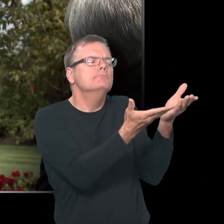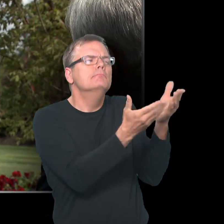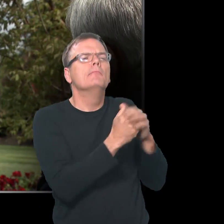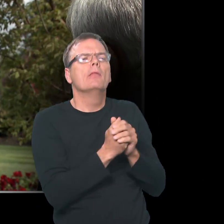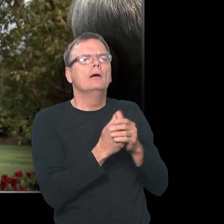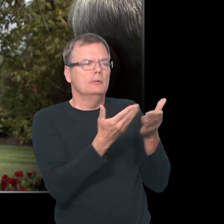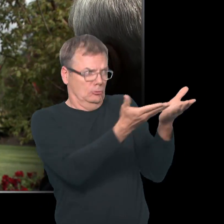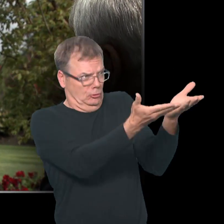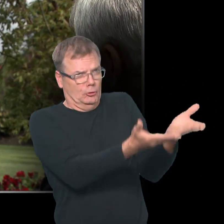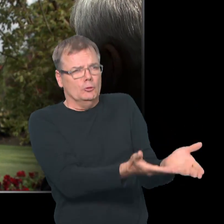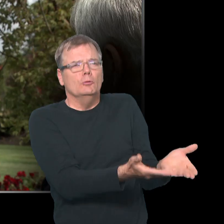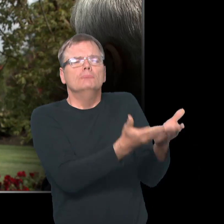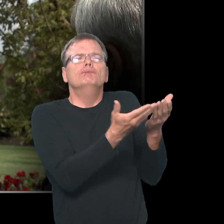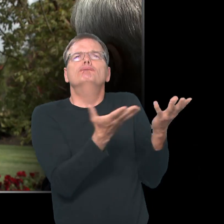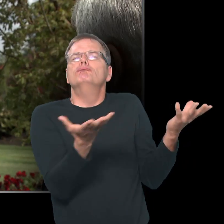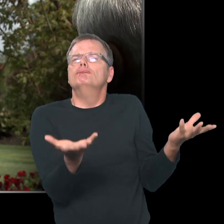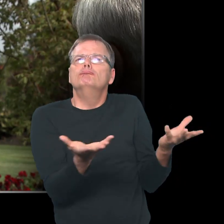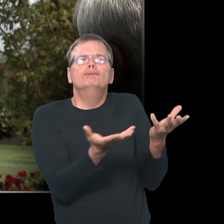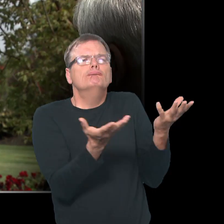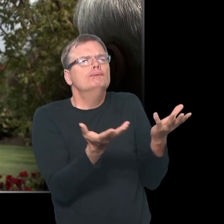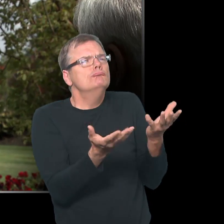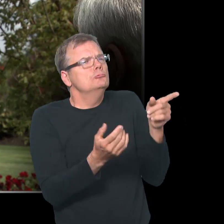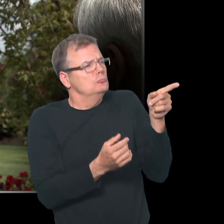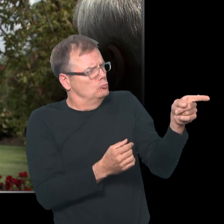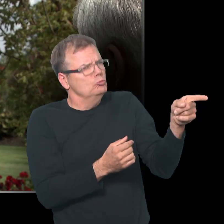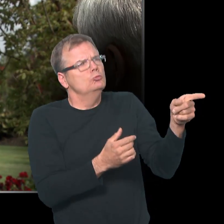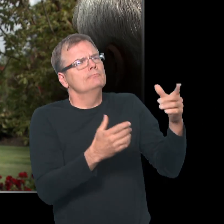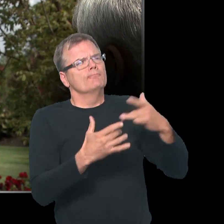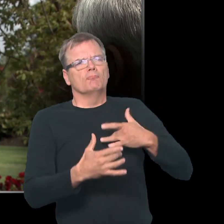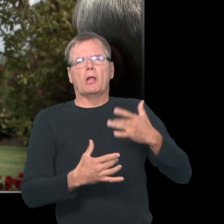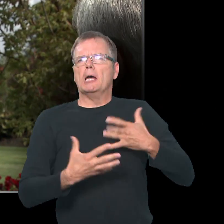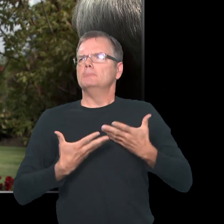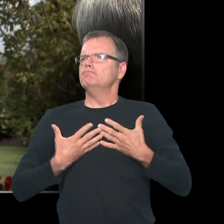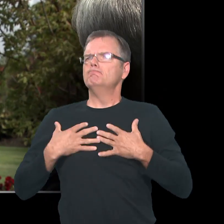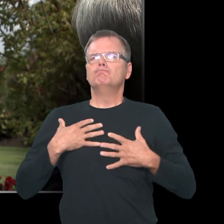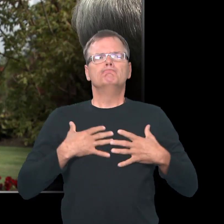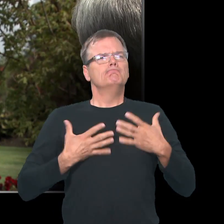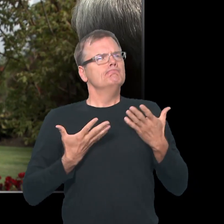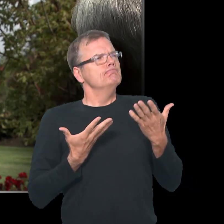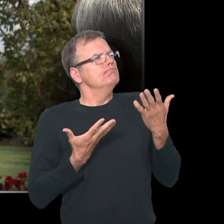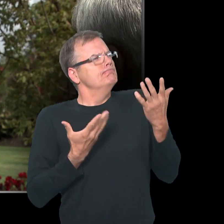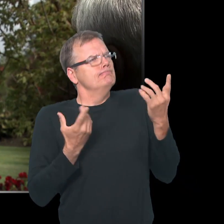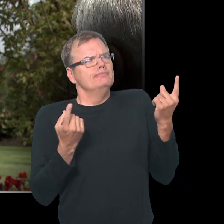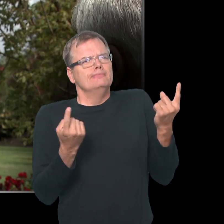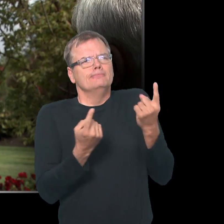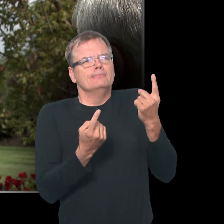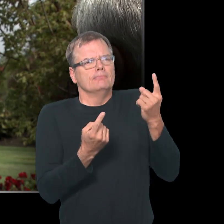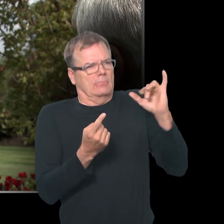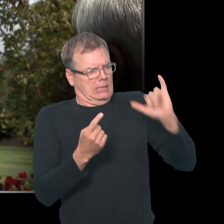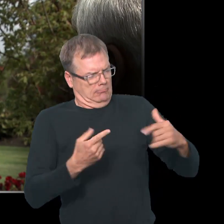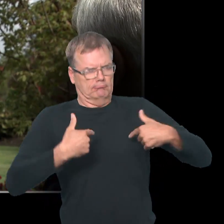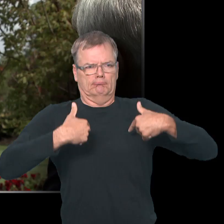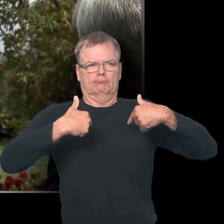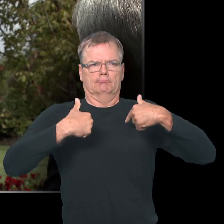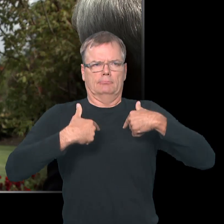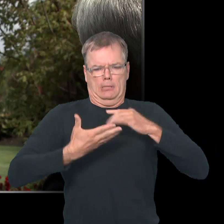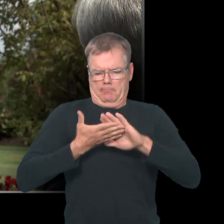So the question then is, what is it about you, Stephen Harper, that you feel